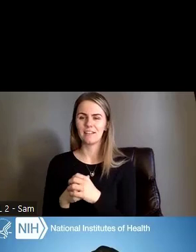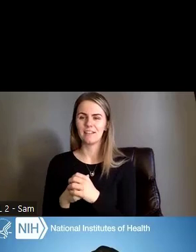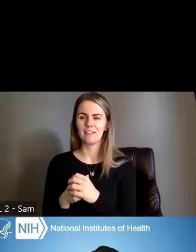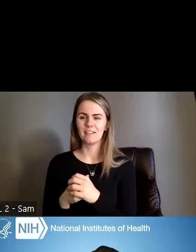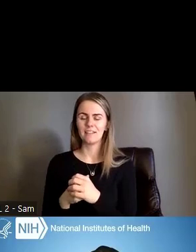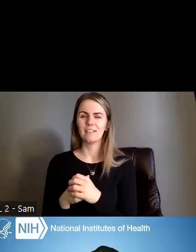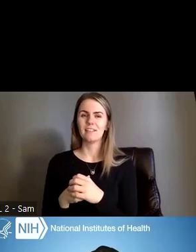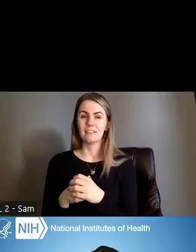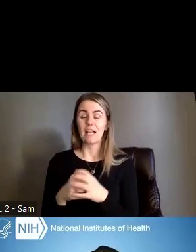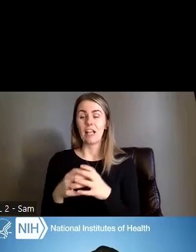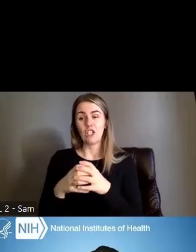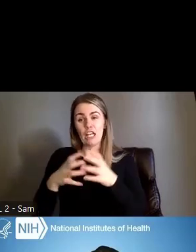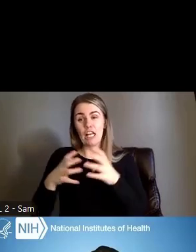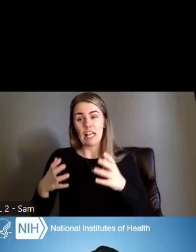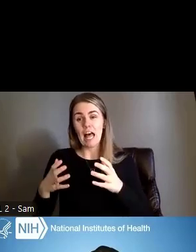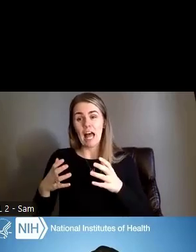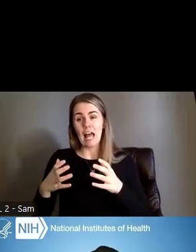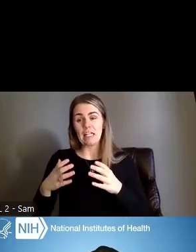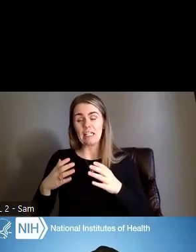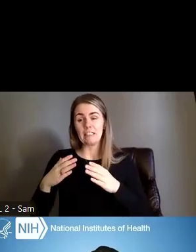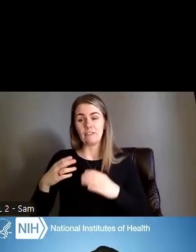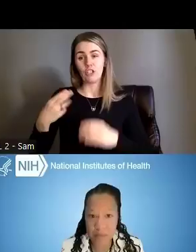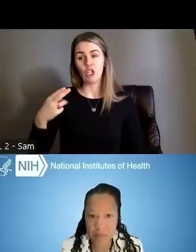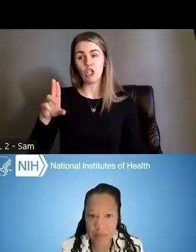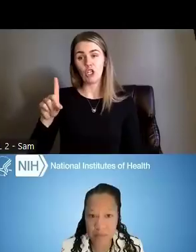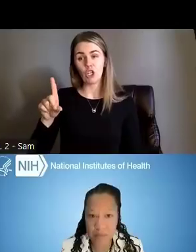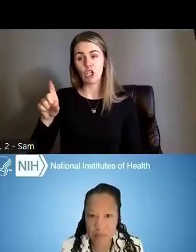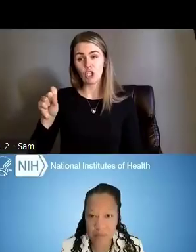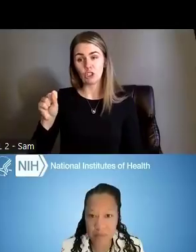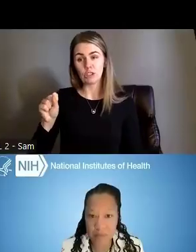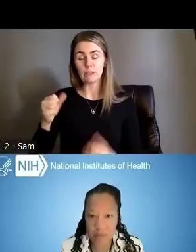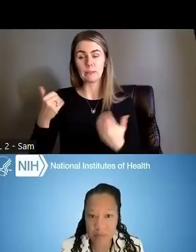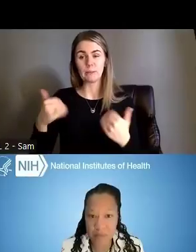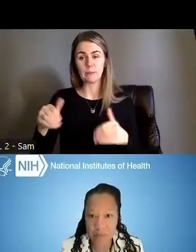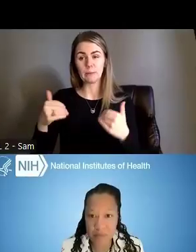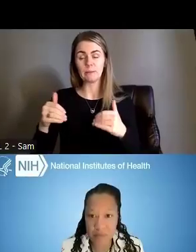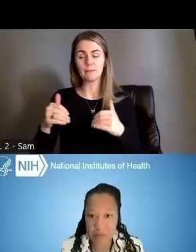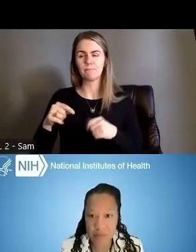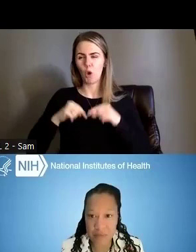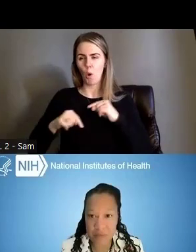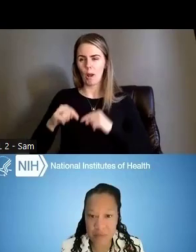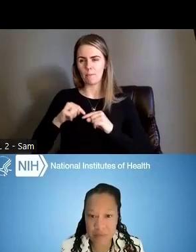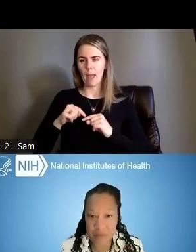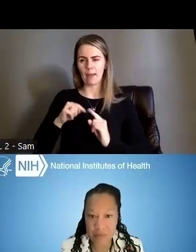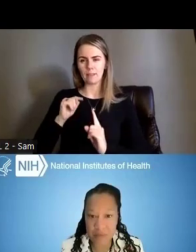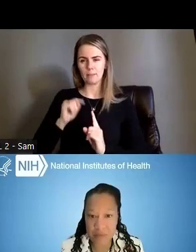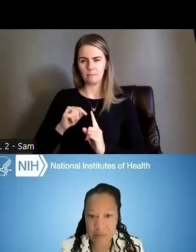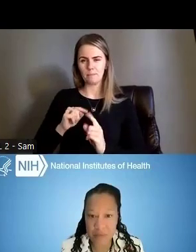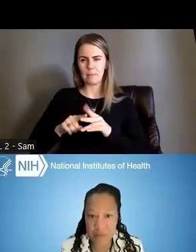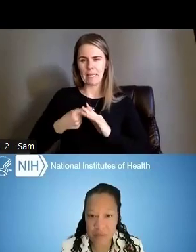so one, going back to the big points I made earlier, not reaching out, and not reaching out with enough time